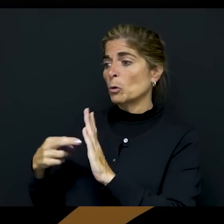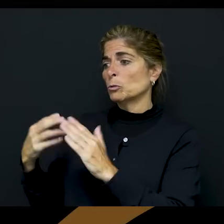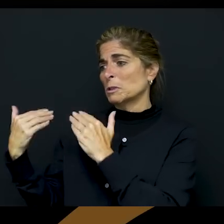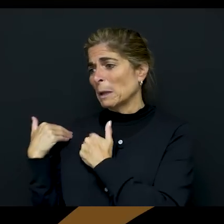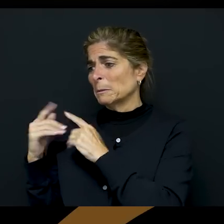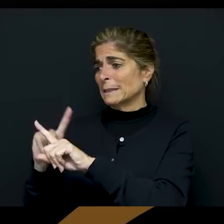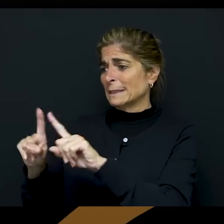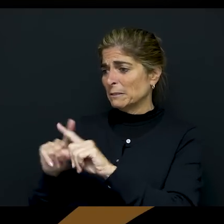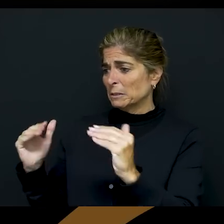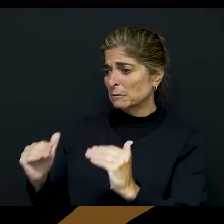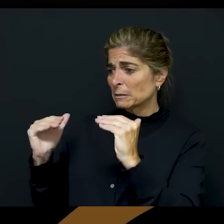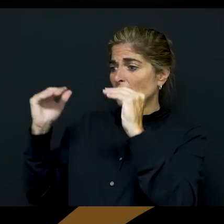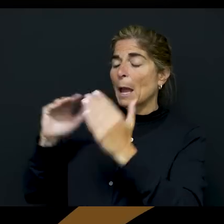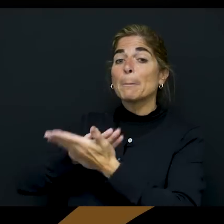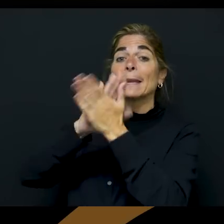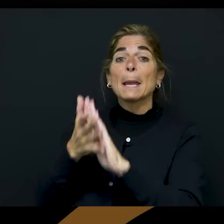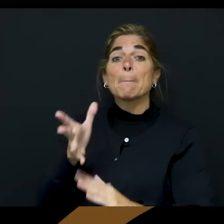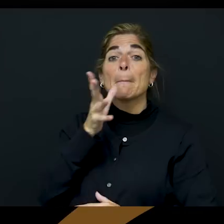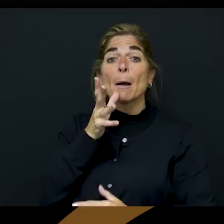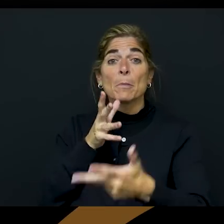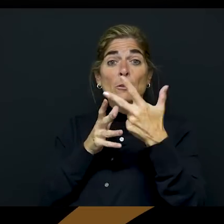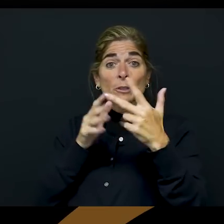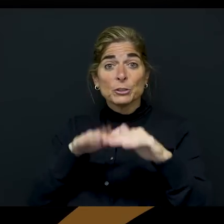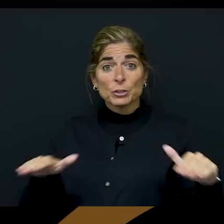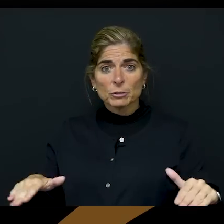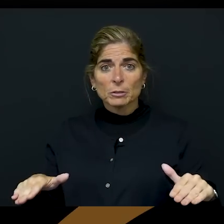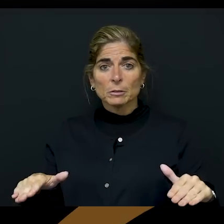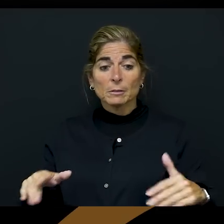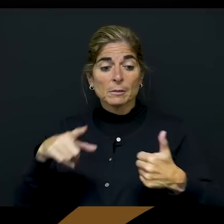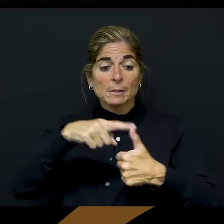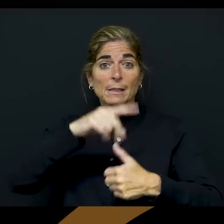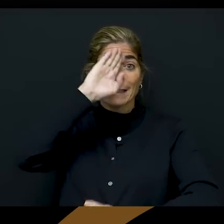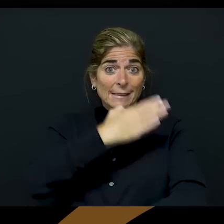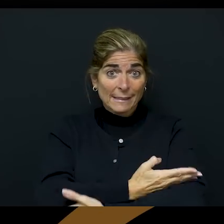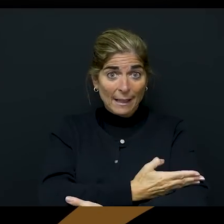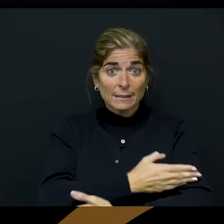and different roles in different brands across the company, I became a mom of three kids.